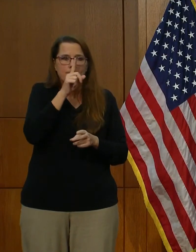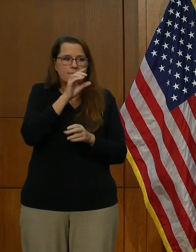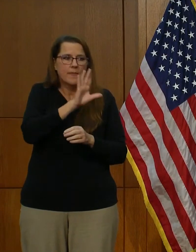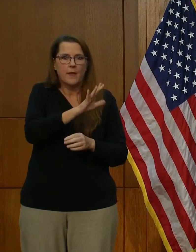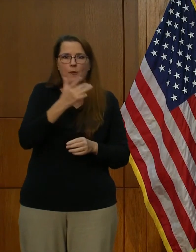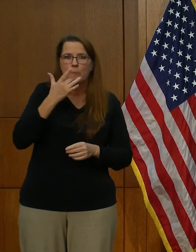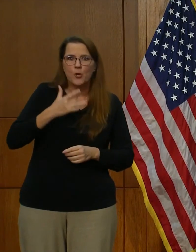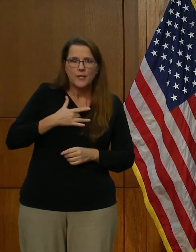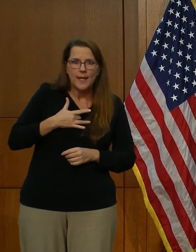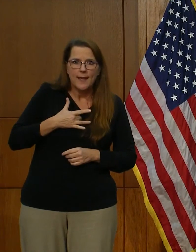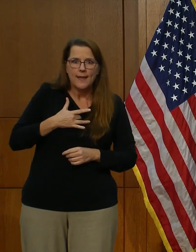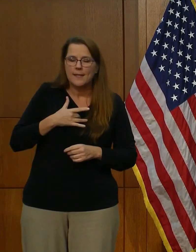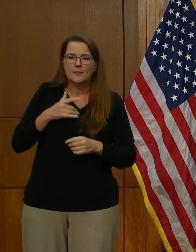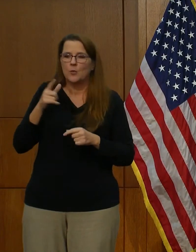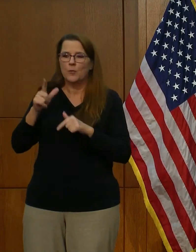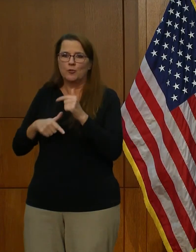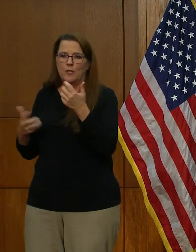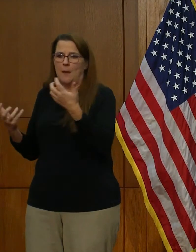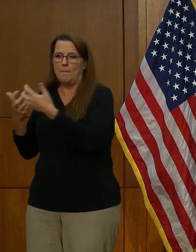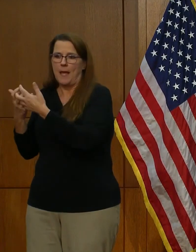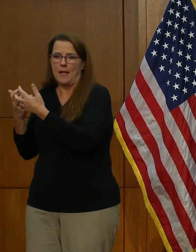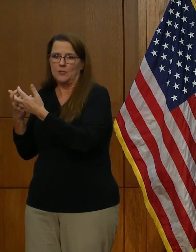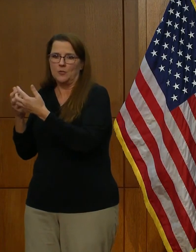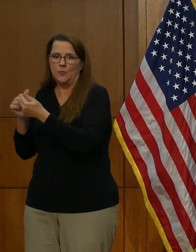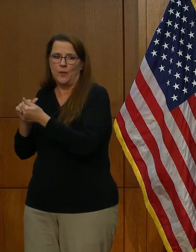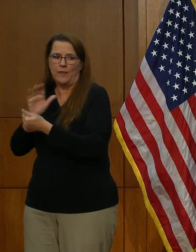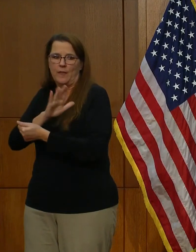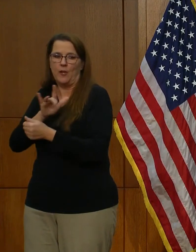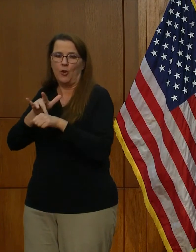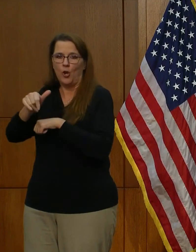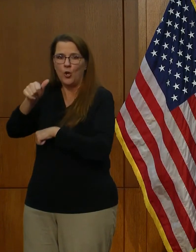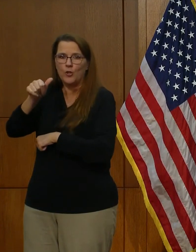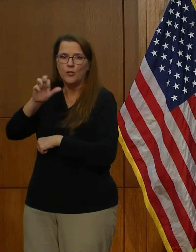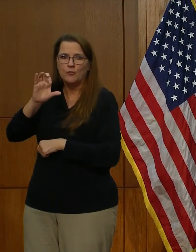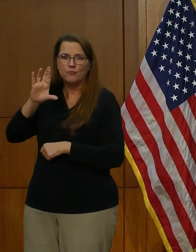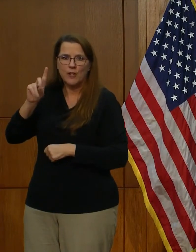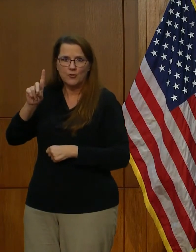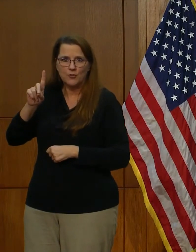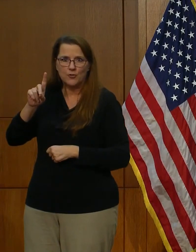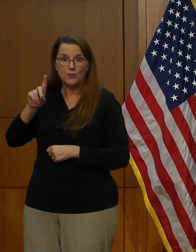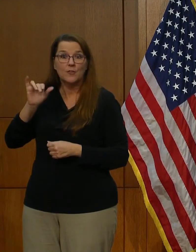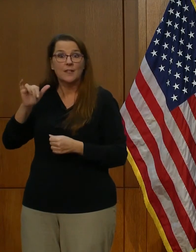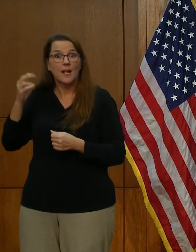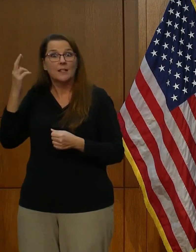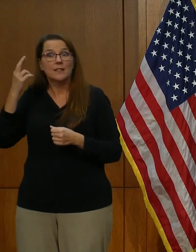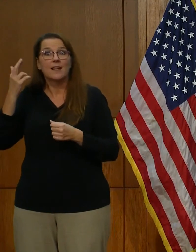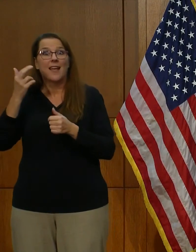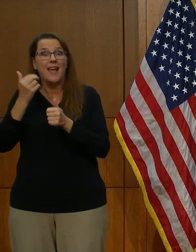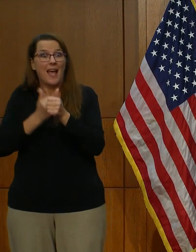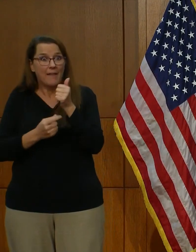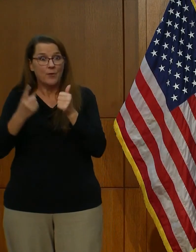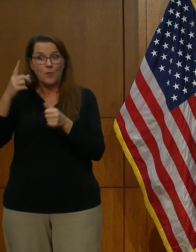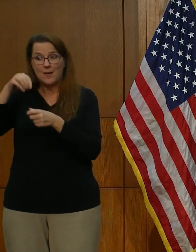KNOW, EITHER A FULL NAME OR A BIRTHDATE. AND THEN THOSE WEREN'T ABLE TO BE MATCHED TO